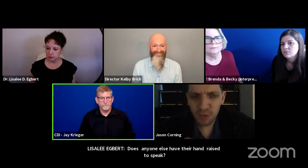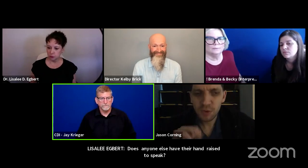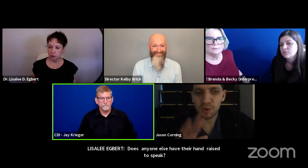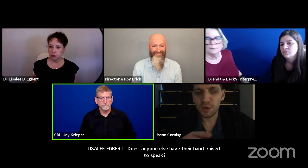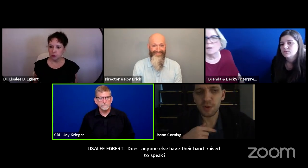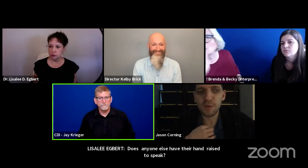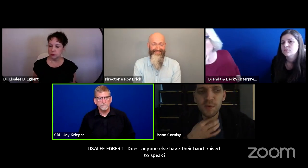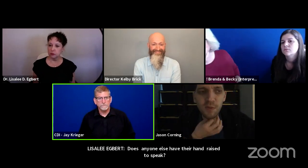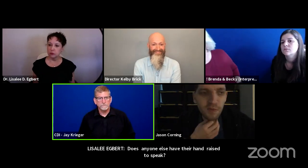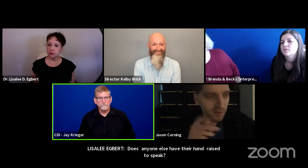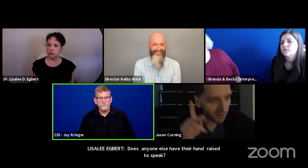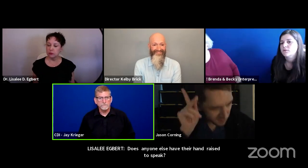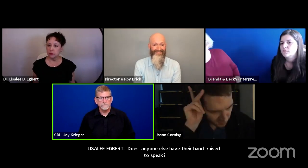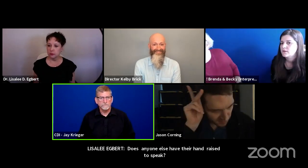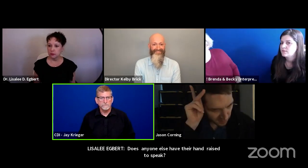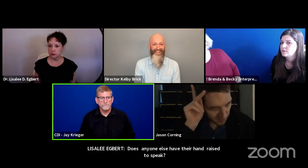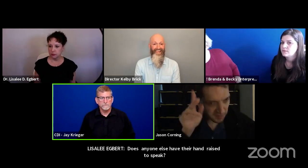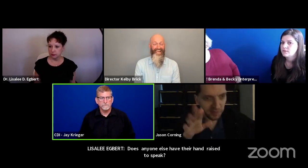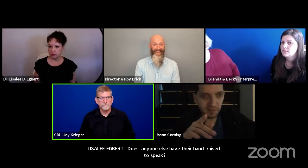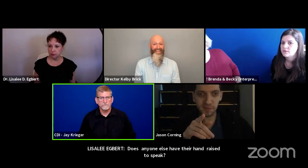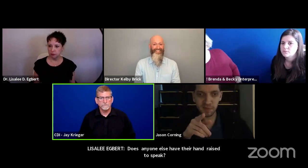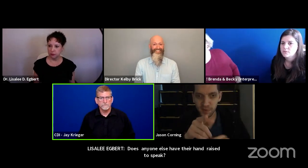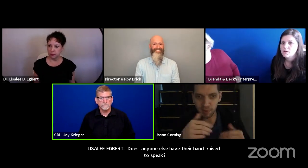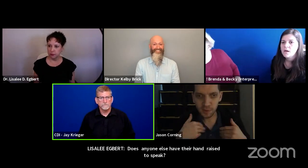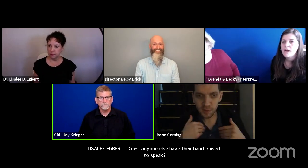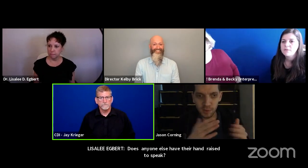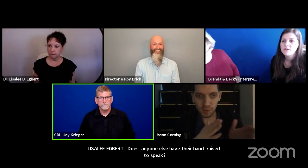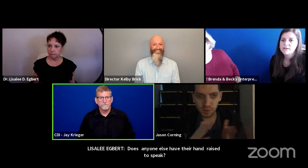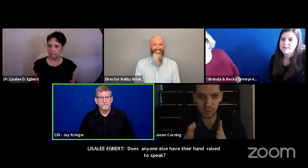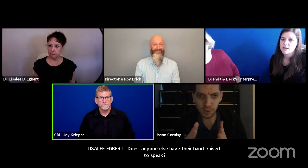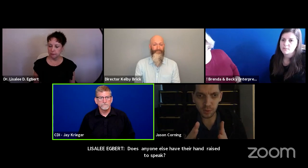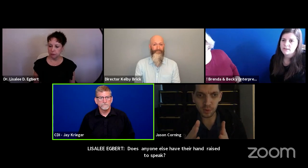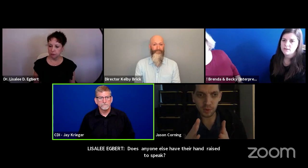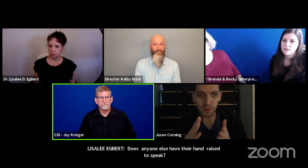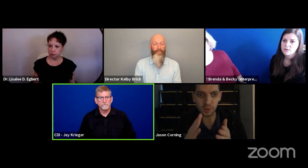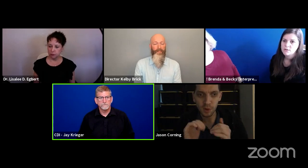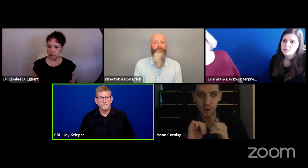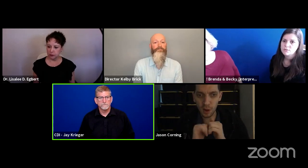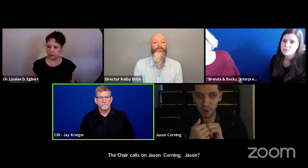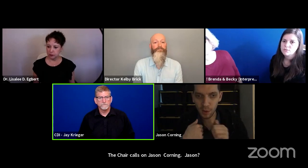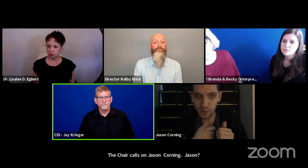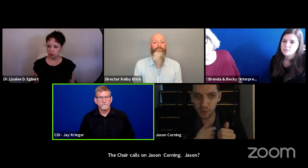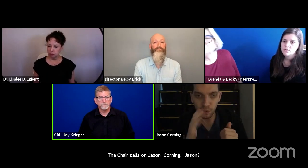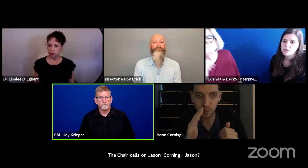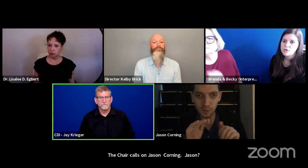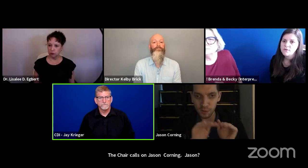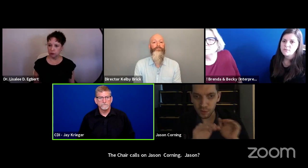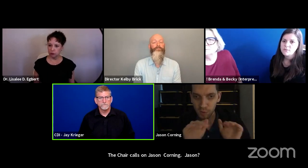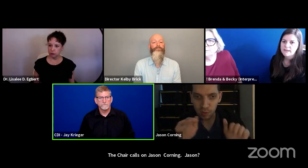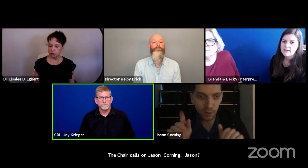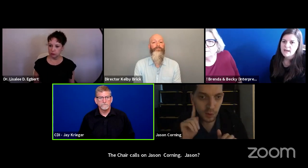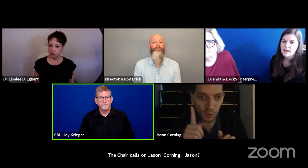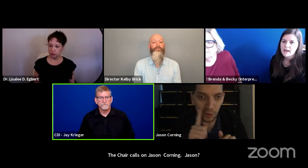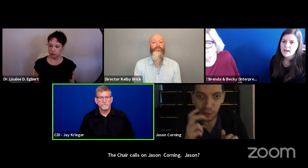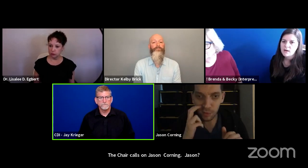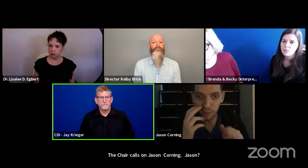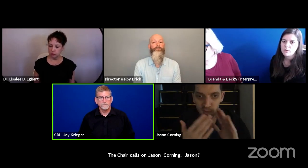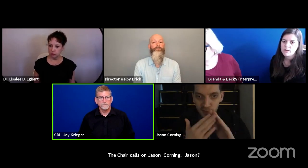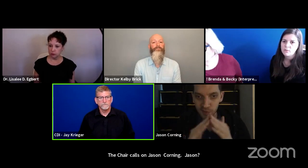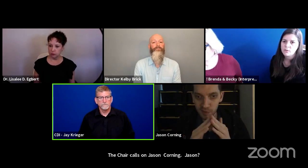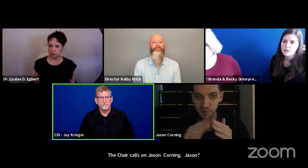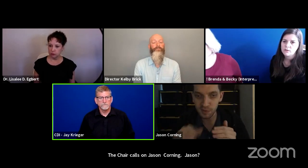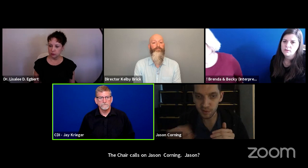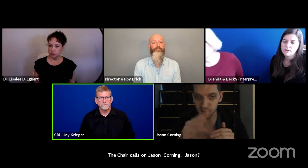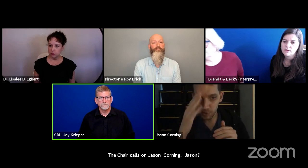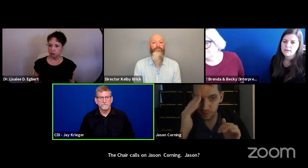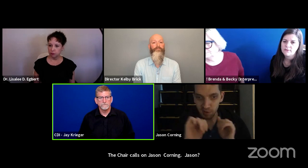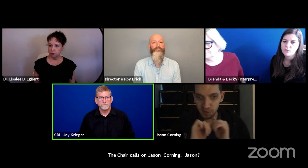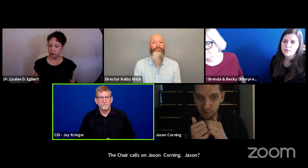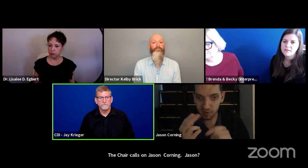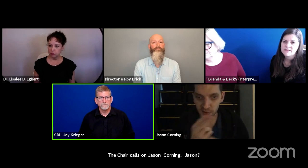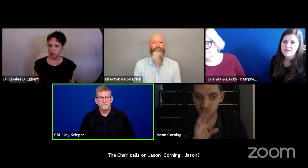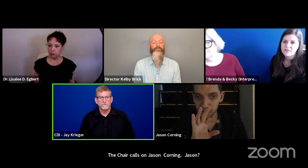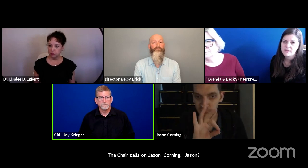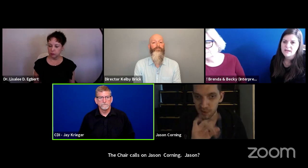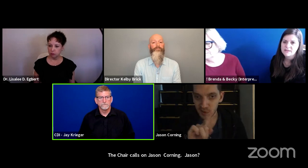I'm curious, Kelby, do you have a plan how we will inform the deafblind